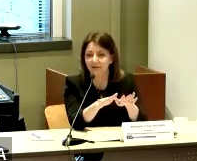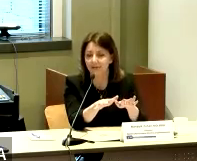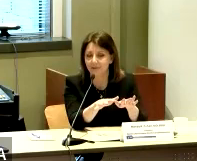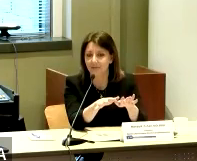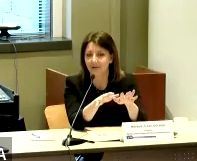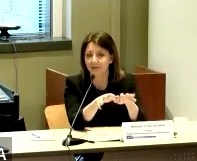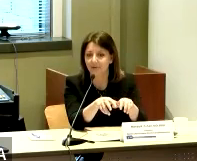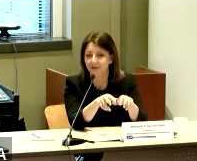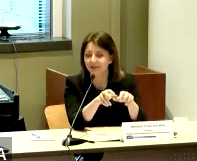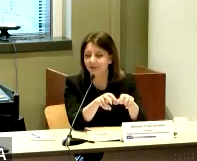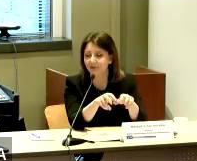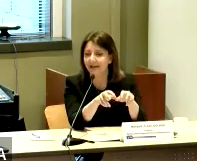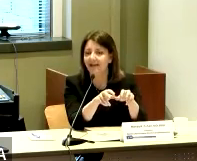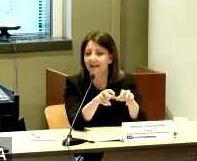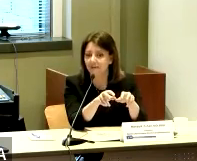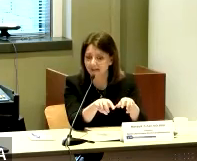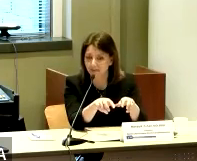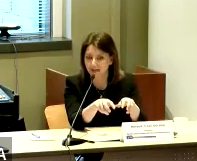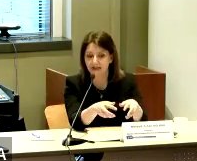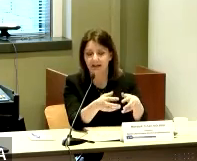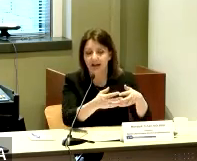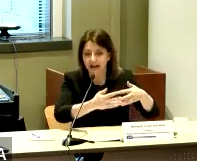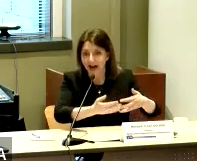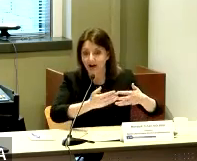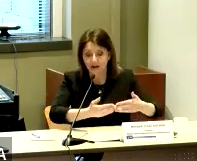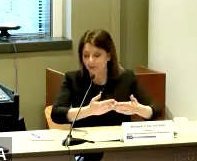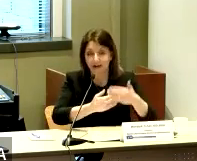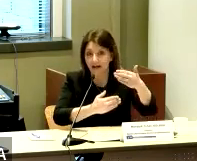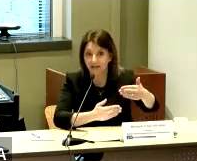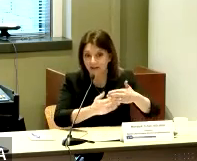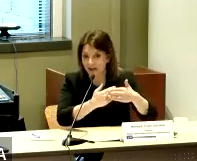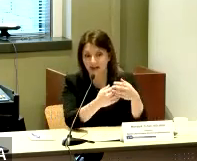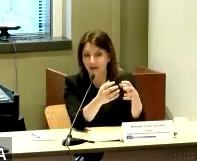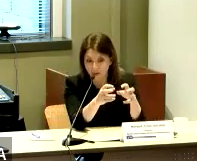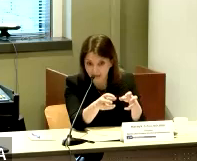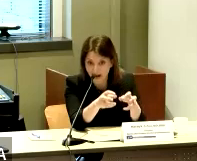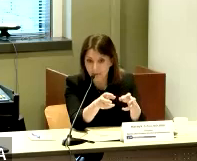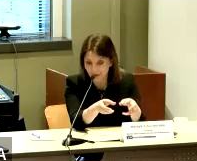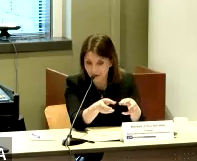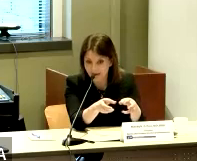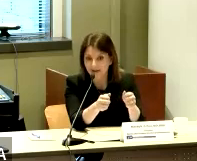to remember about the importance of that investment and how, right, that work,